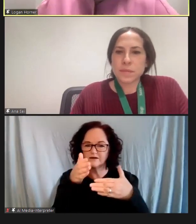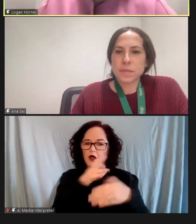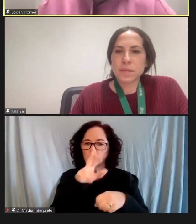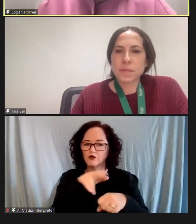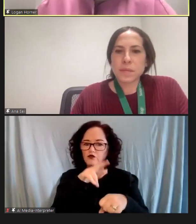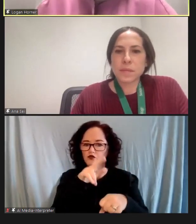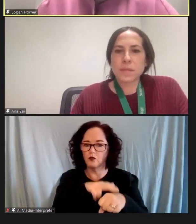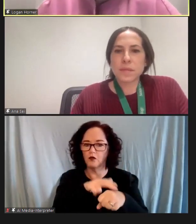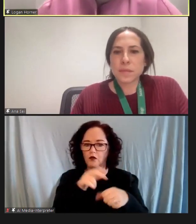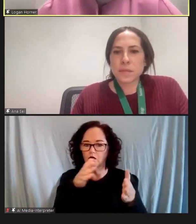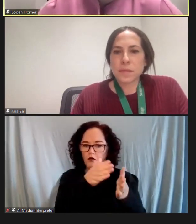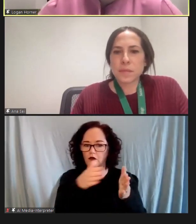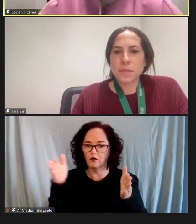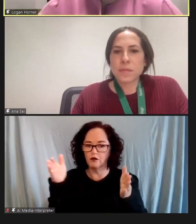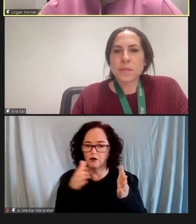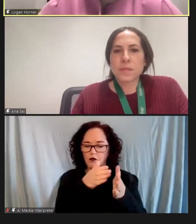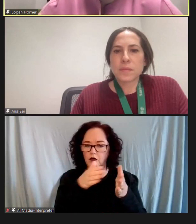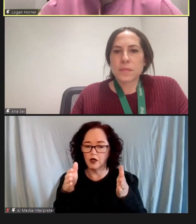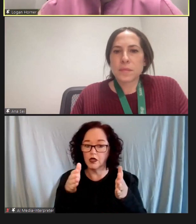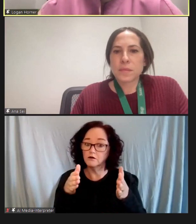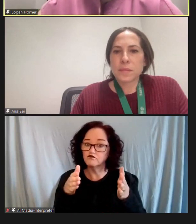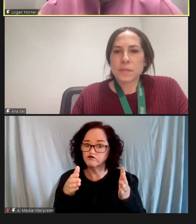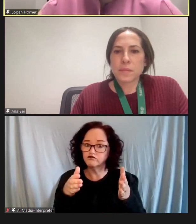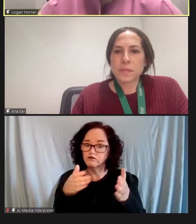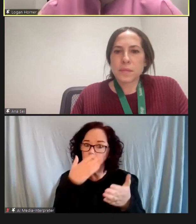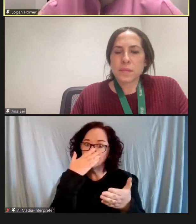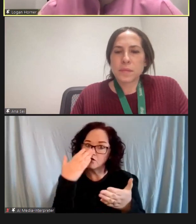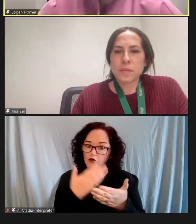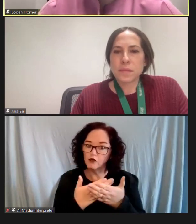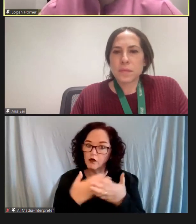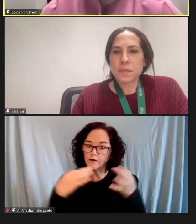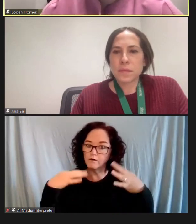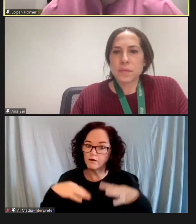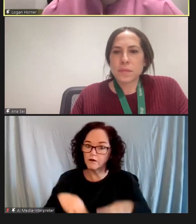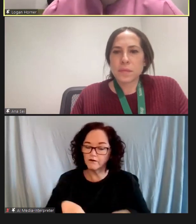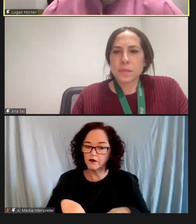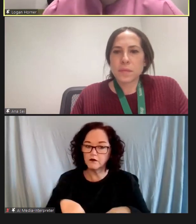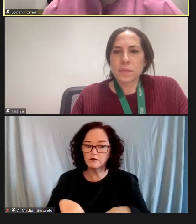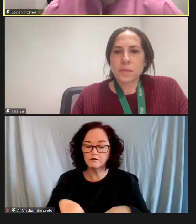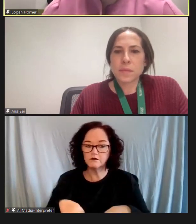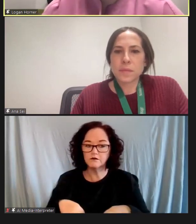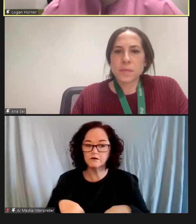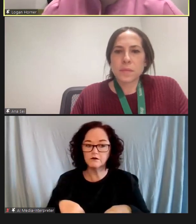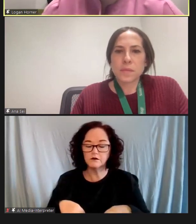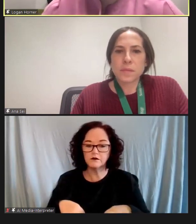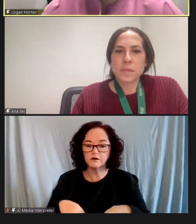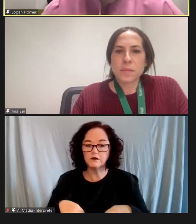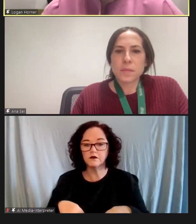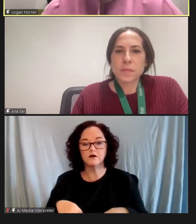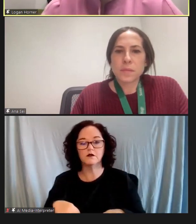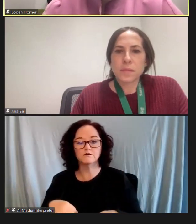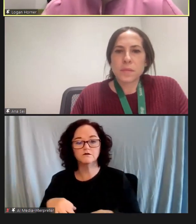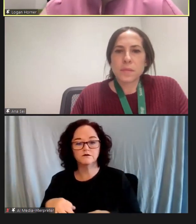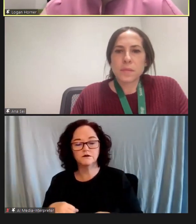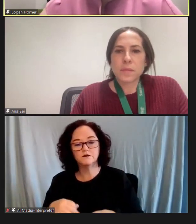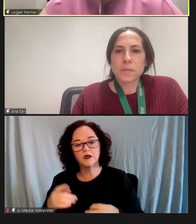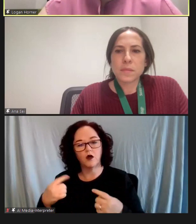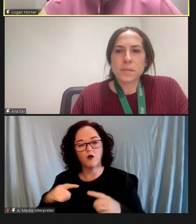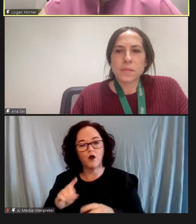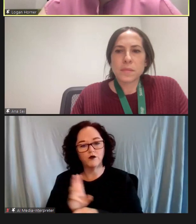getting good fin benefit while using